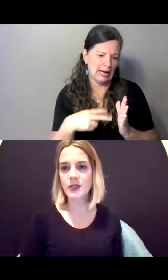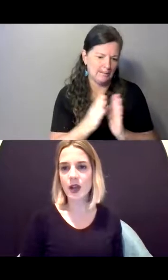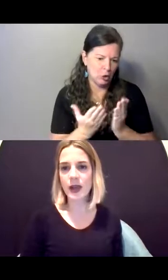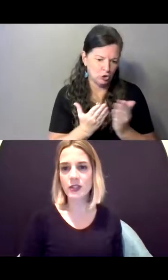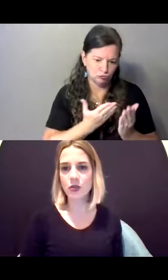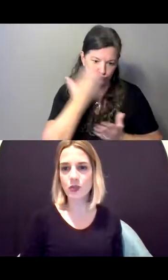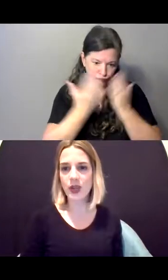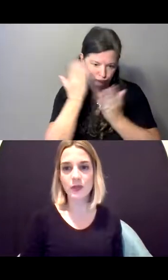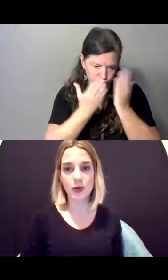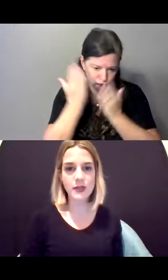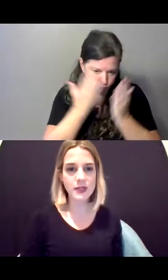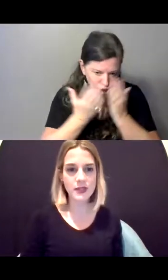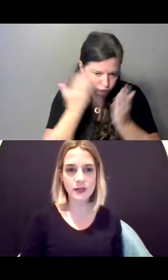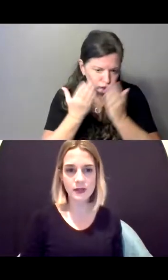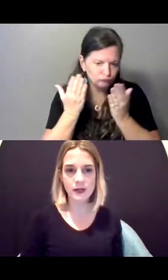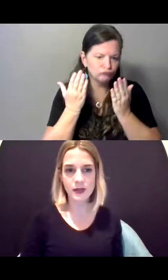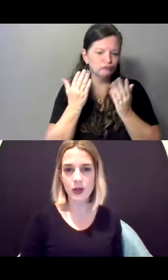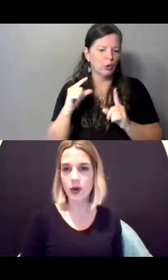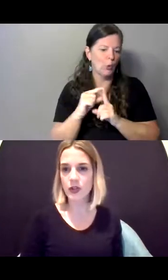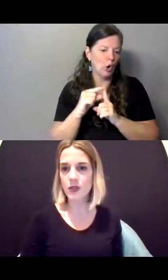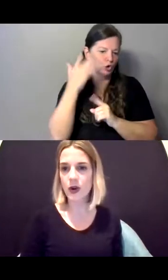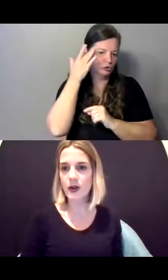and some like to read books. They're word smart.